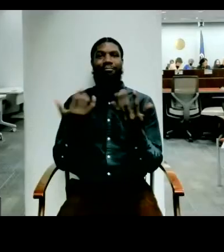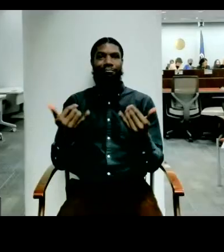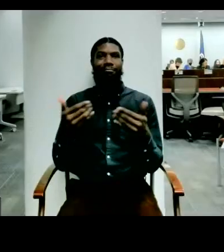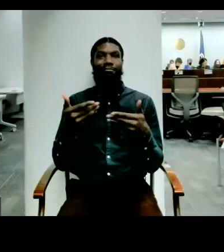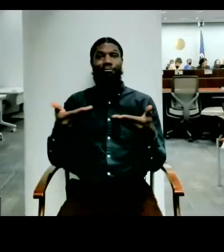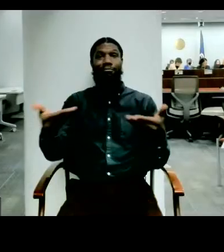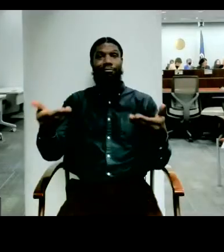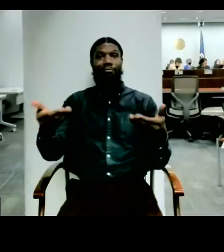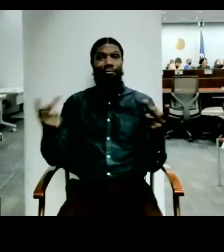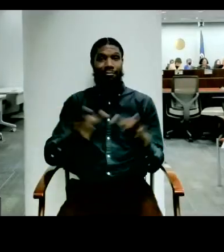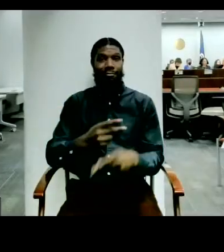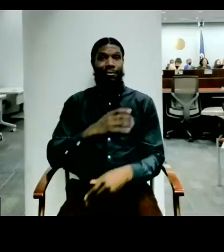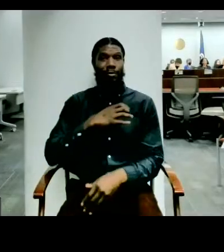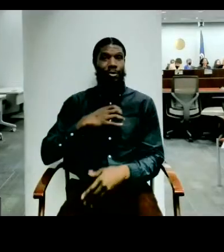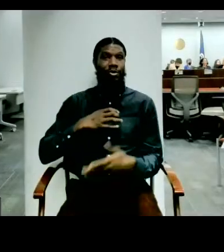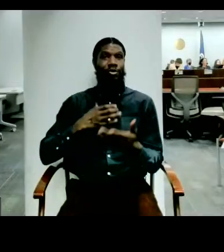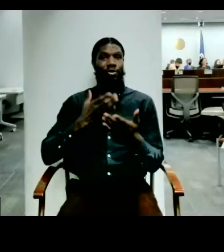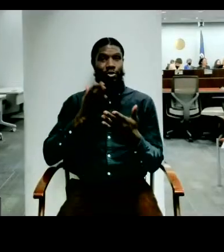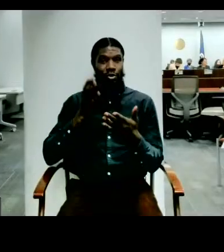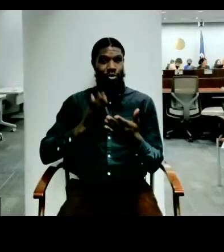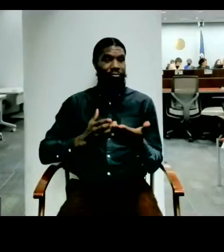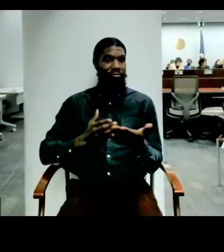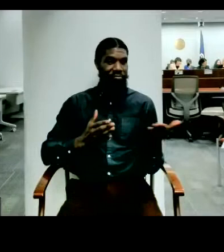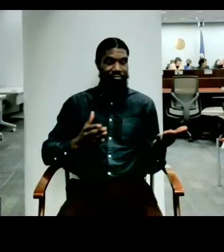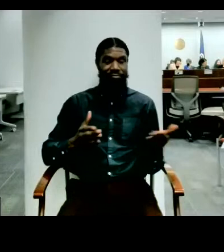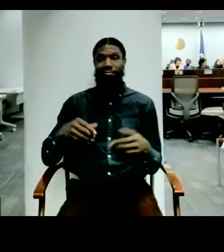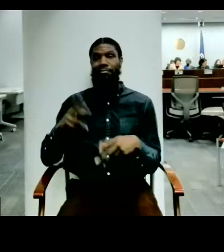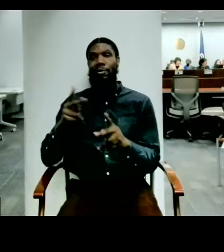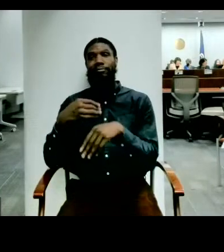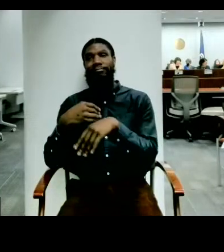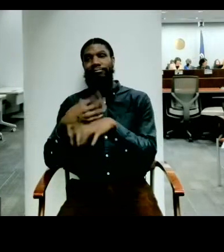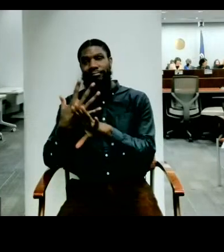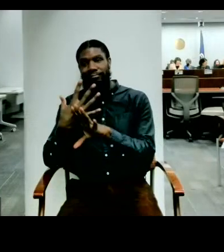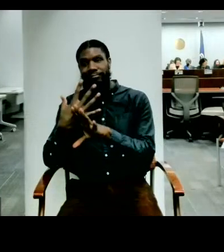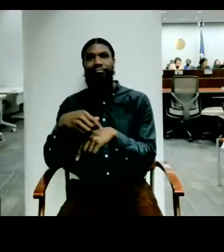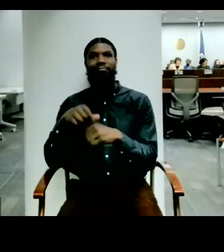the public who are joining us in person and virtually today and a very special welcome